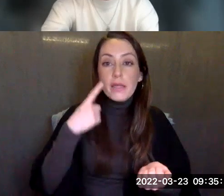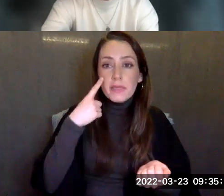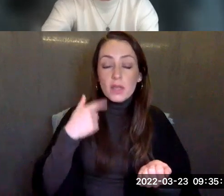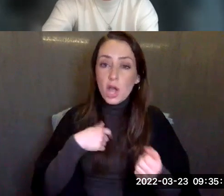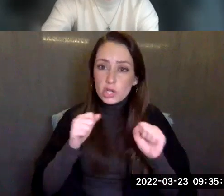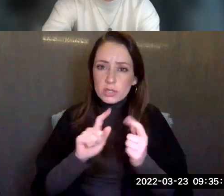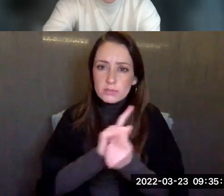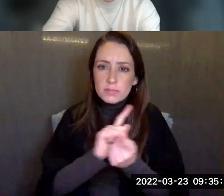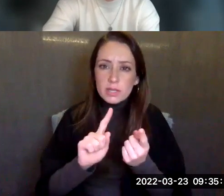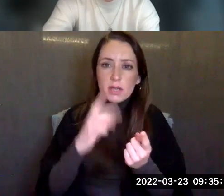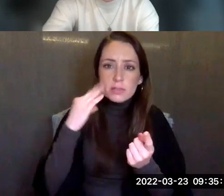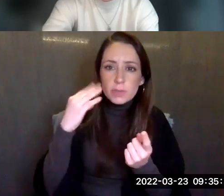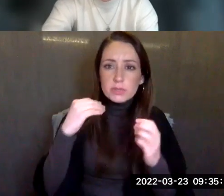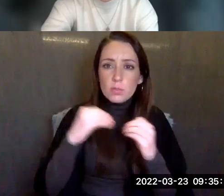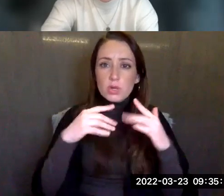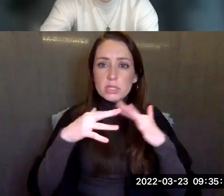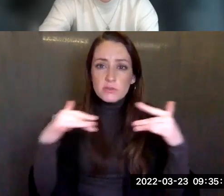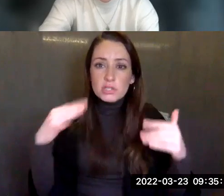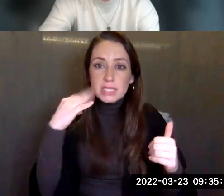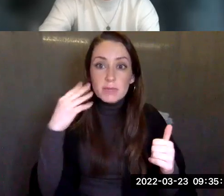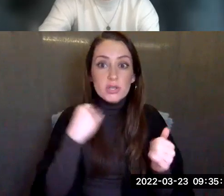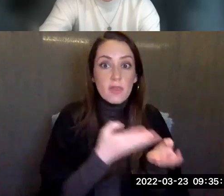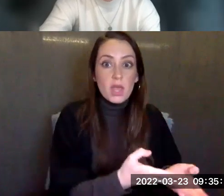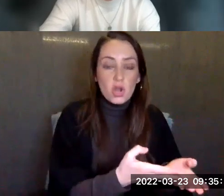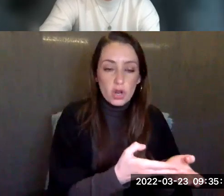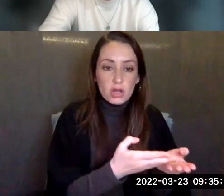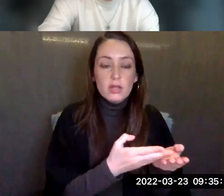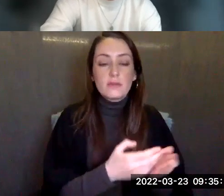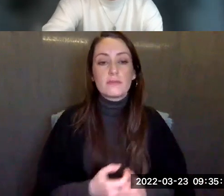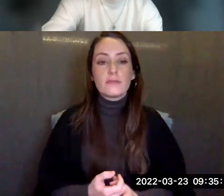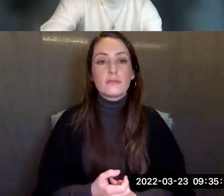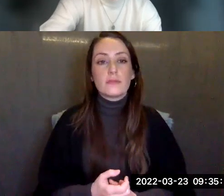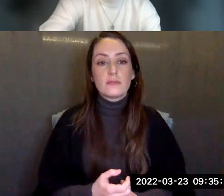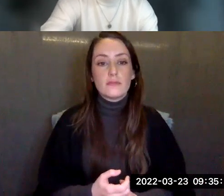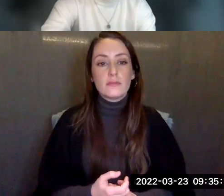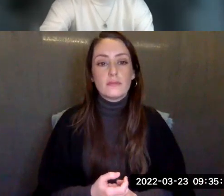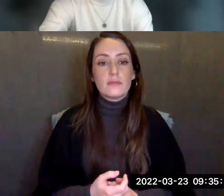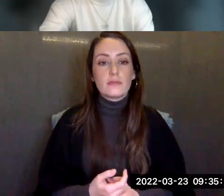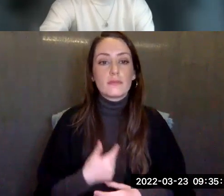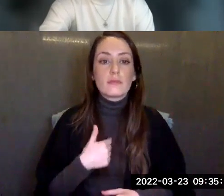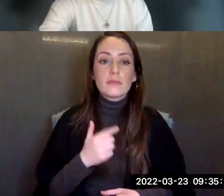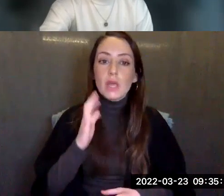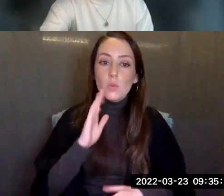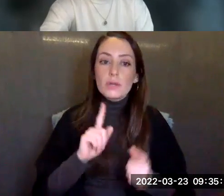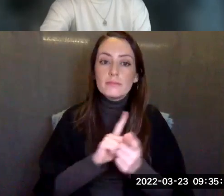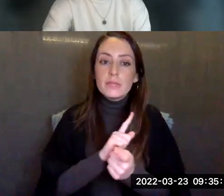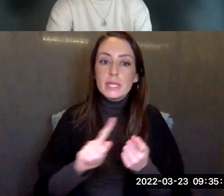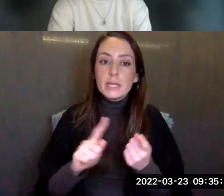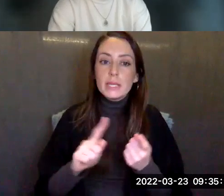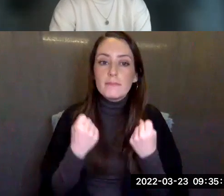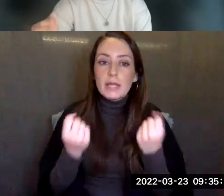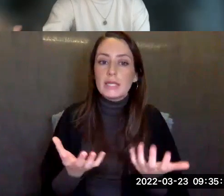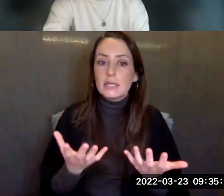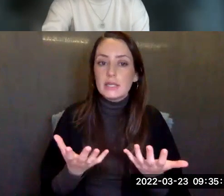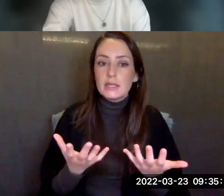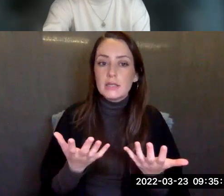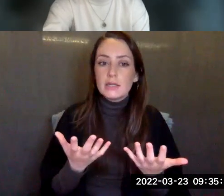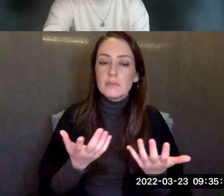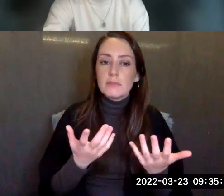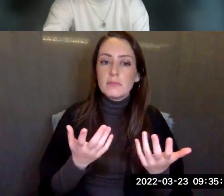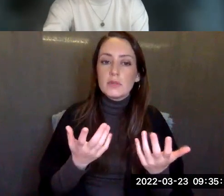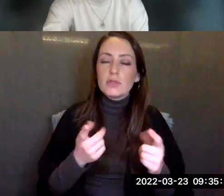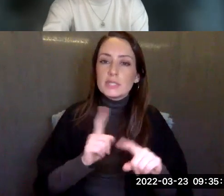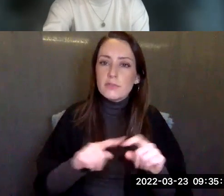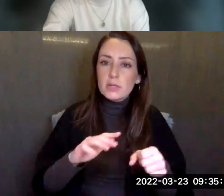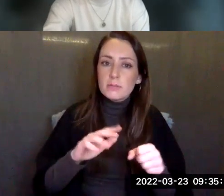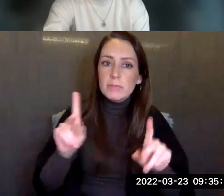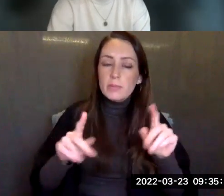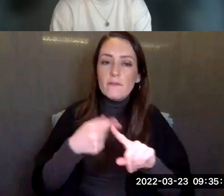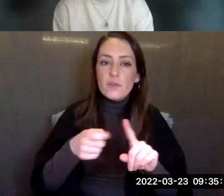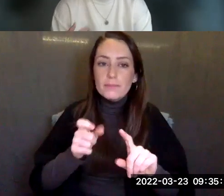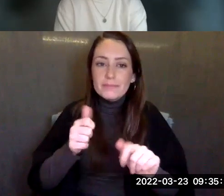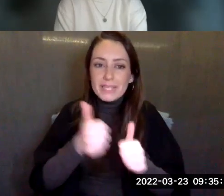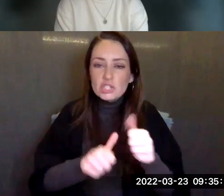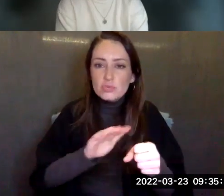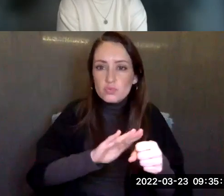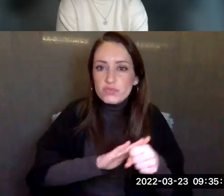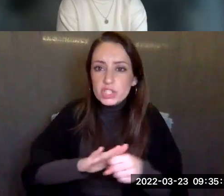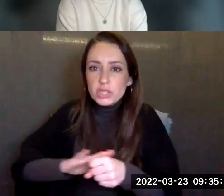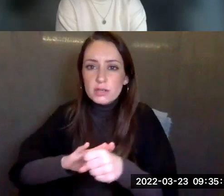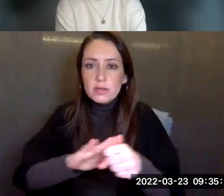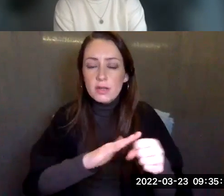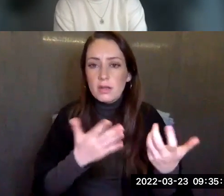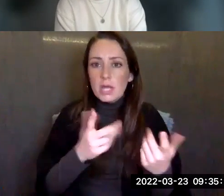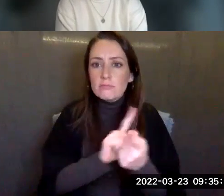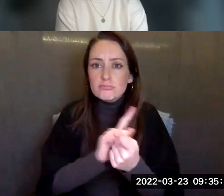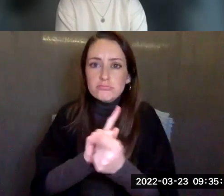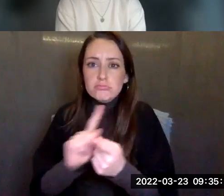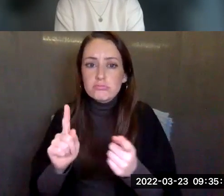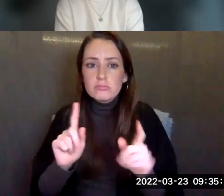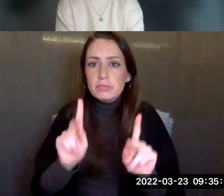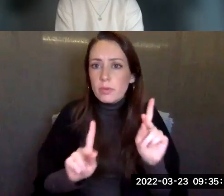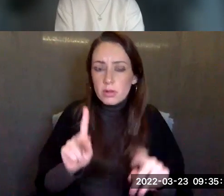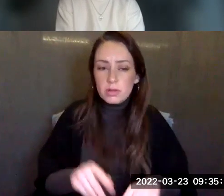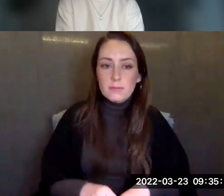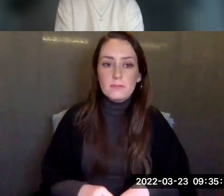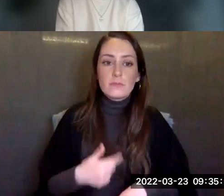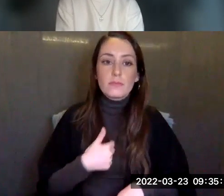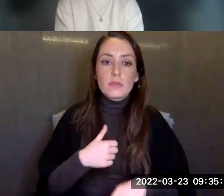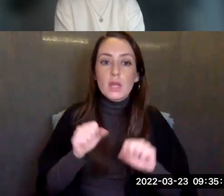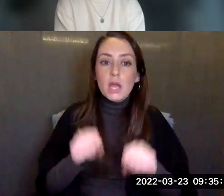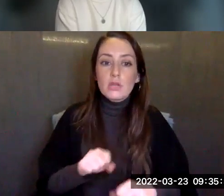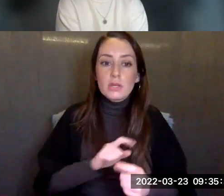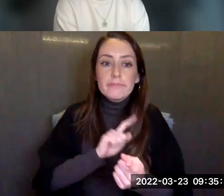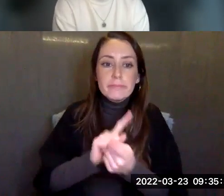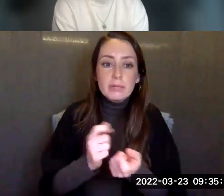I lay in there, and I view meet many regions of people, and many men are religious people, and I can make meet many different friends.